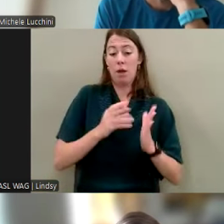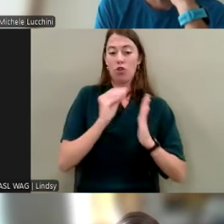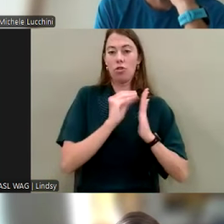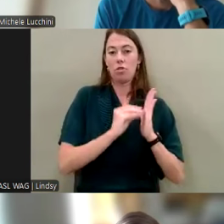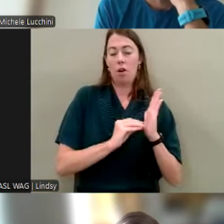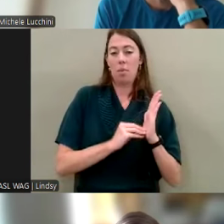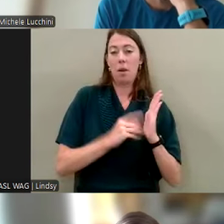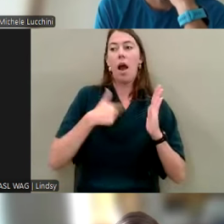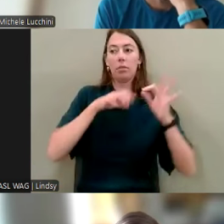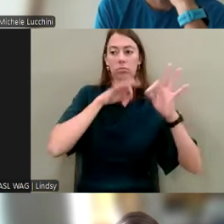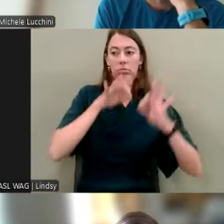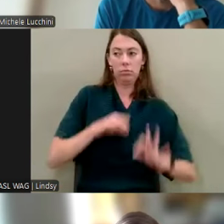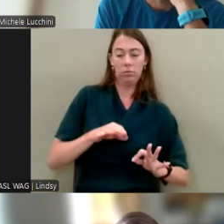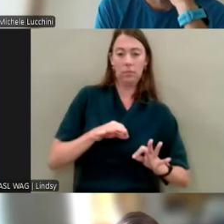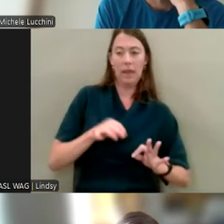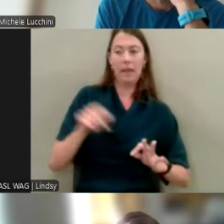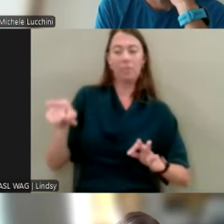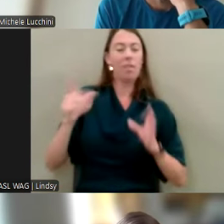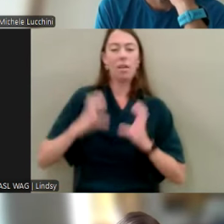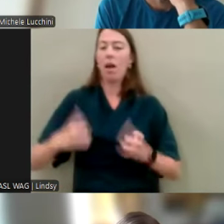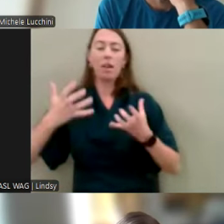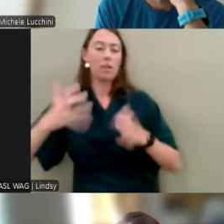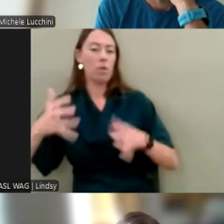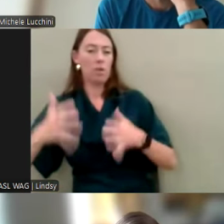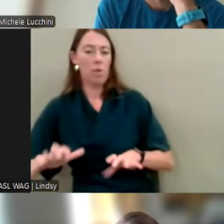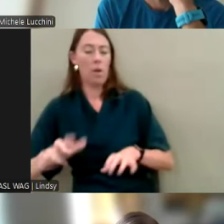comes up later of, you know, why didn't you tell me that? It's like, well, we did tell you that.